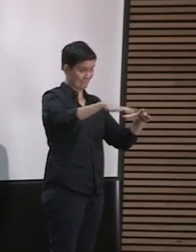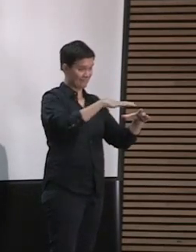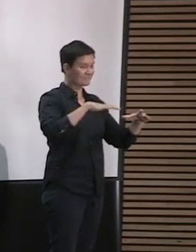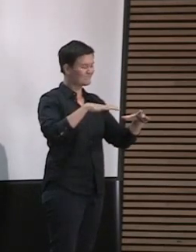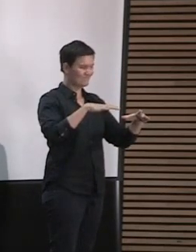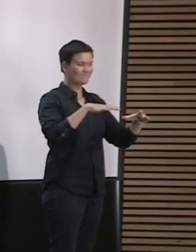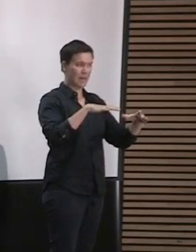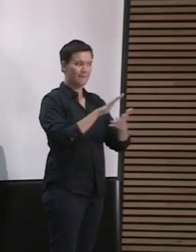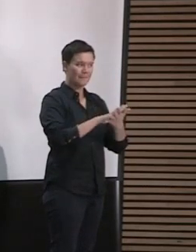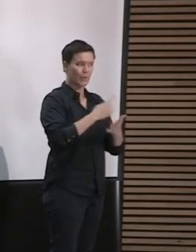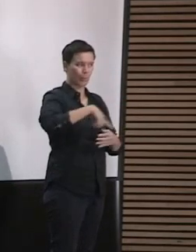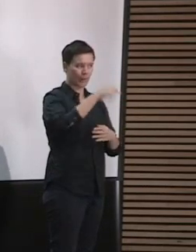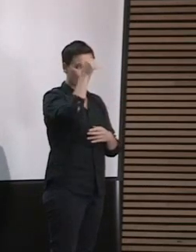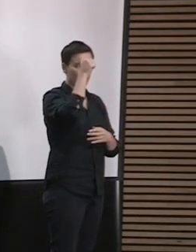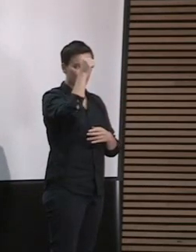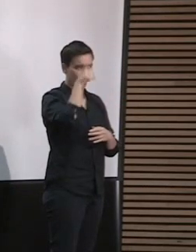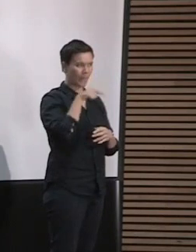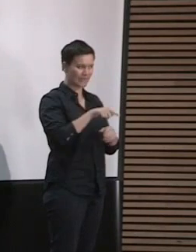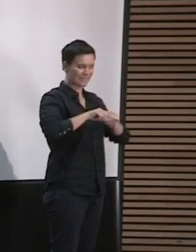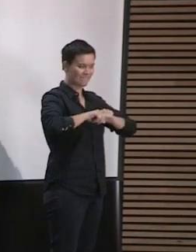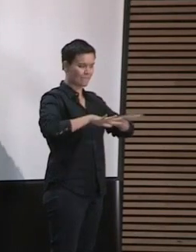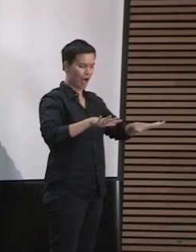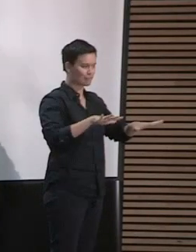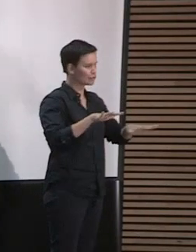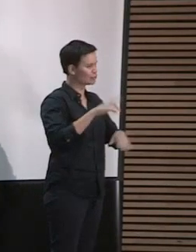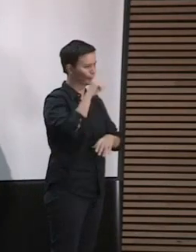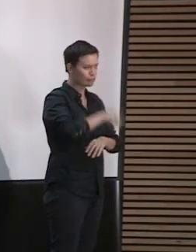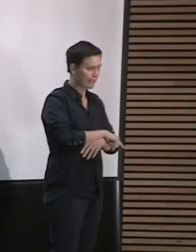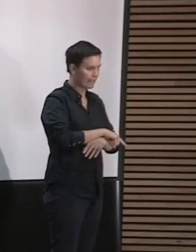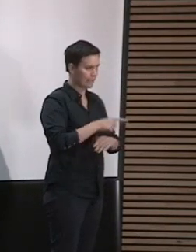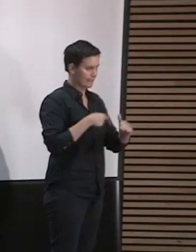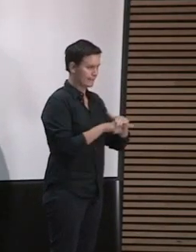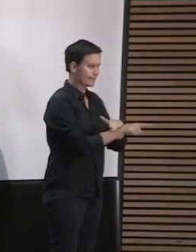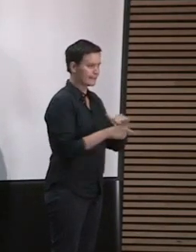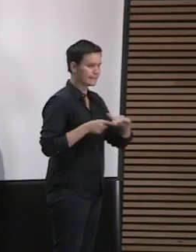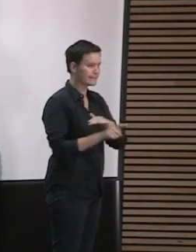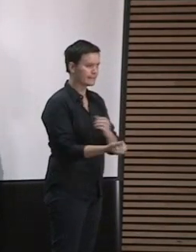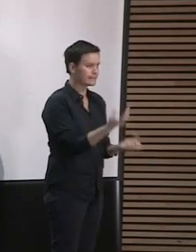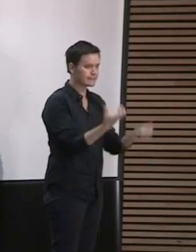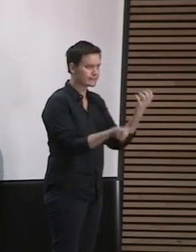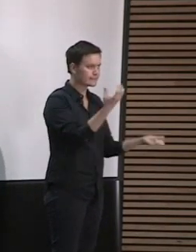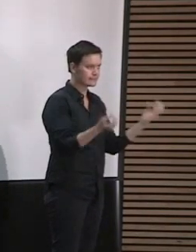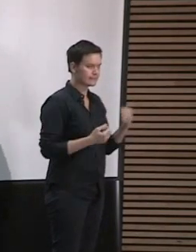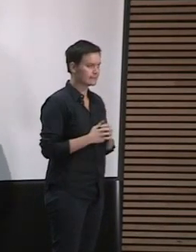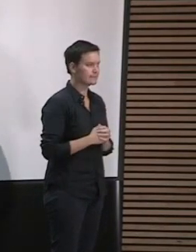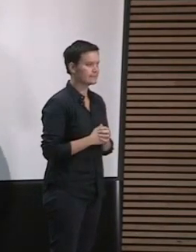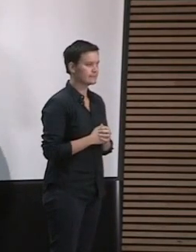Auckland cluster demonstrates how tricky COVID-19 is as a